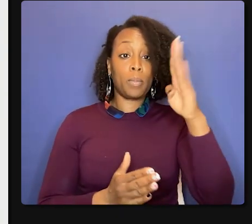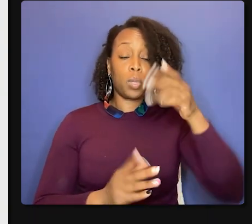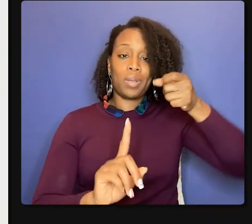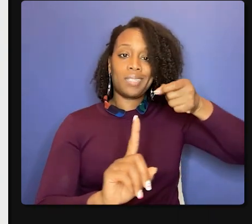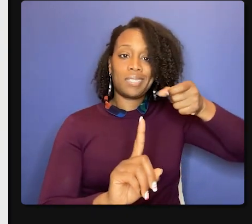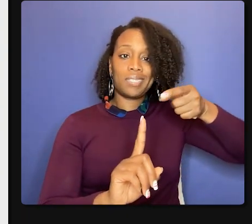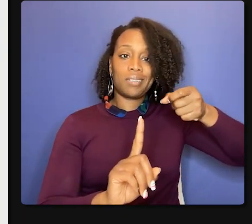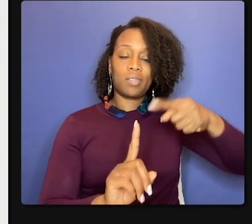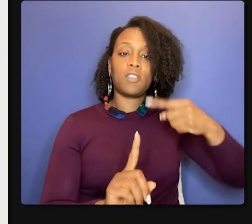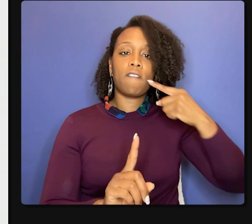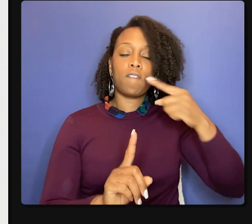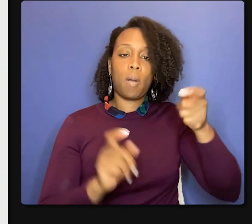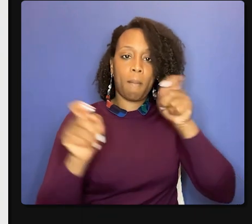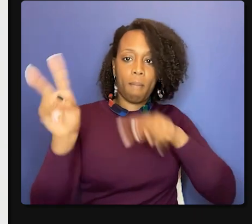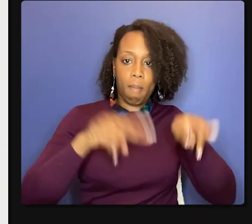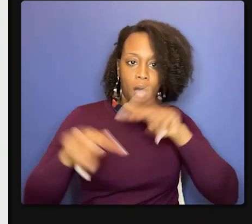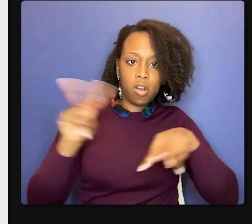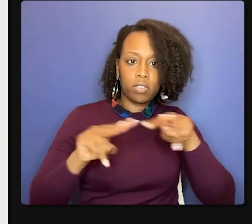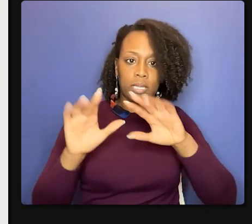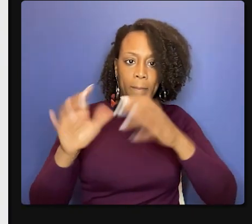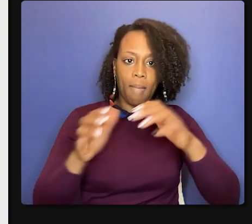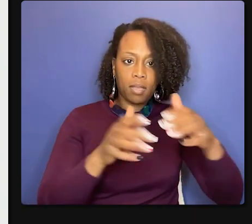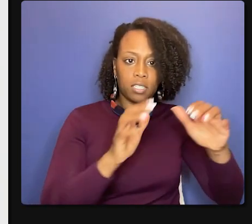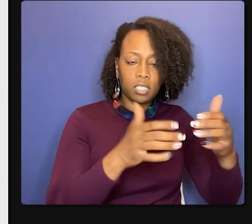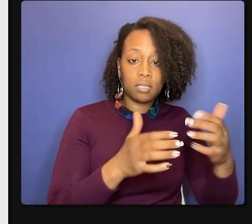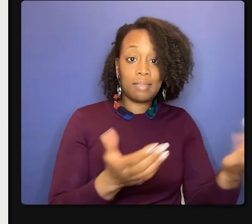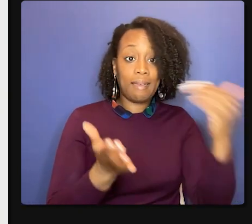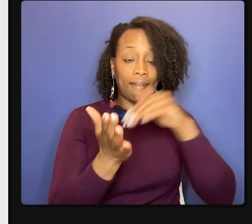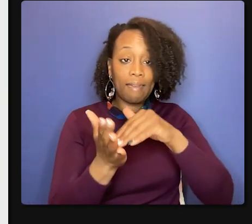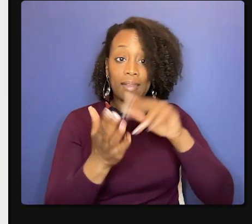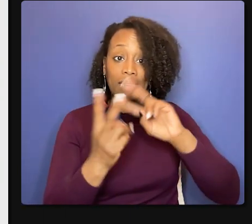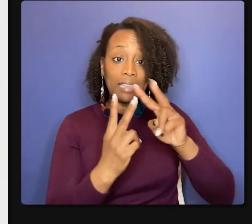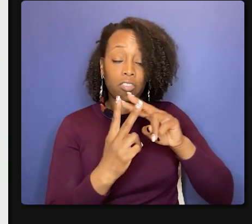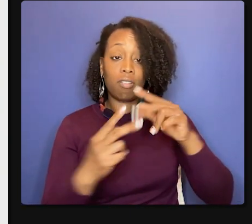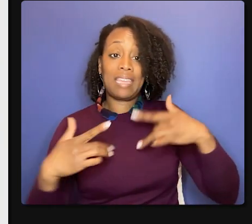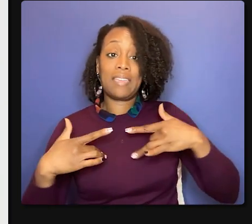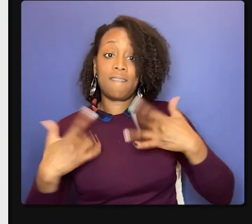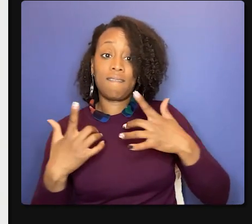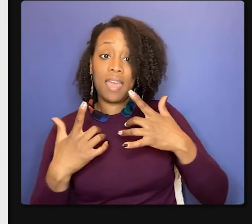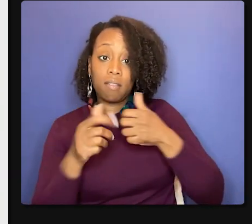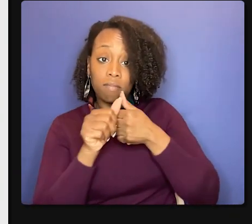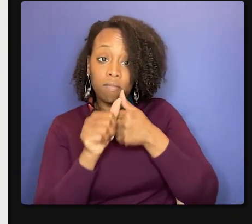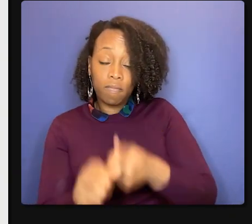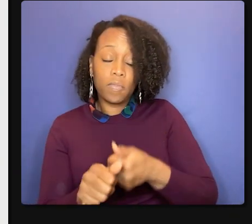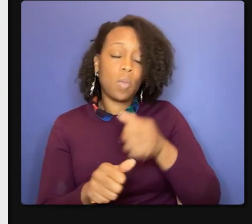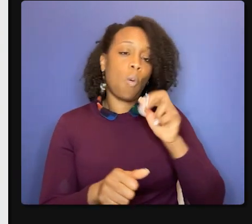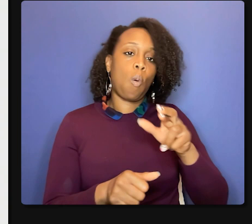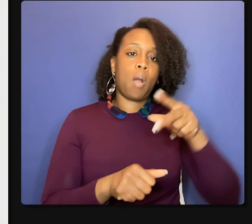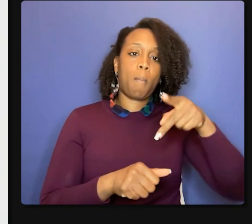The blue blocks are signals for the monitoring batches, again, you have your event driven or your polling base.